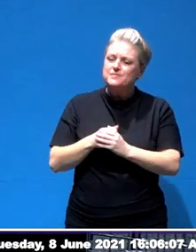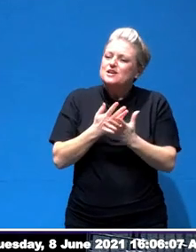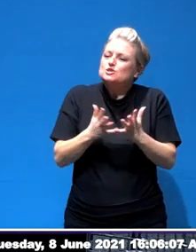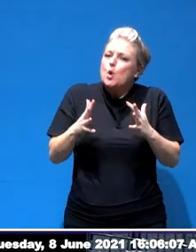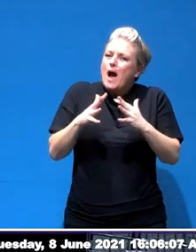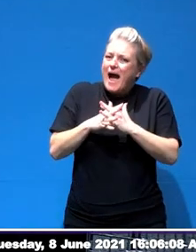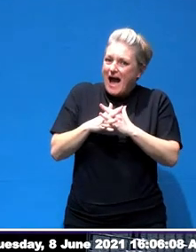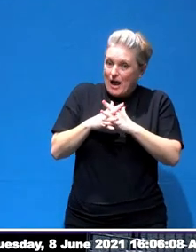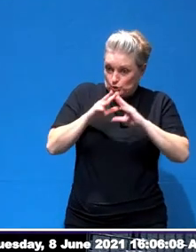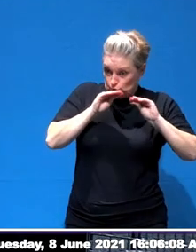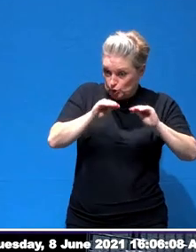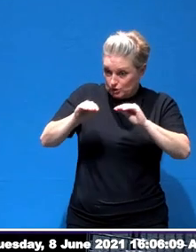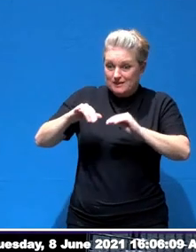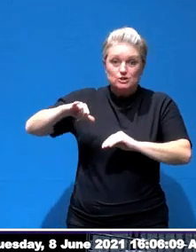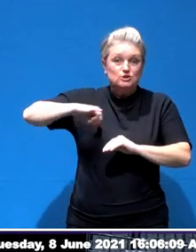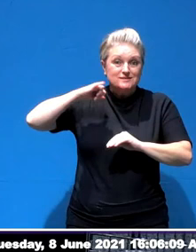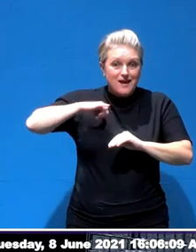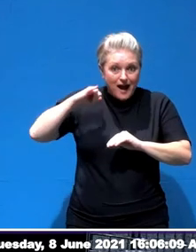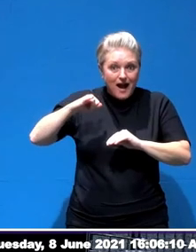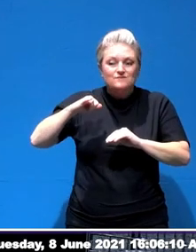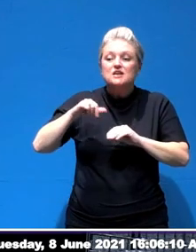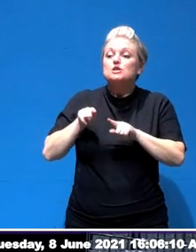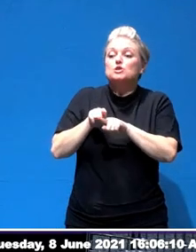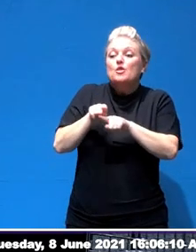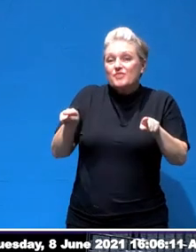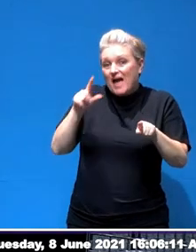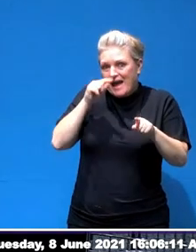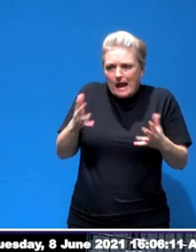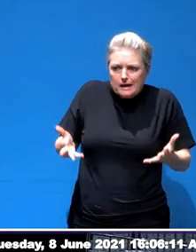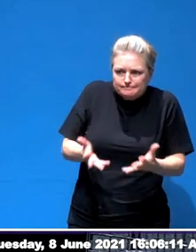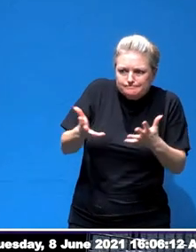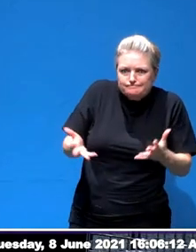clients and families, coordinating, facilitating supports and services,